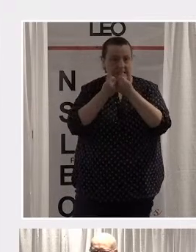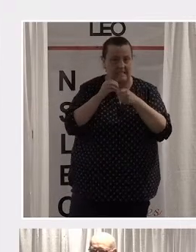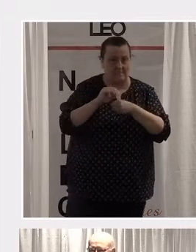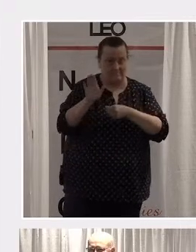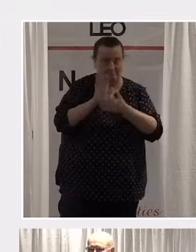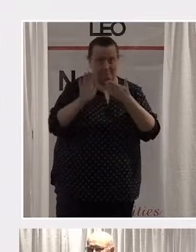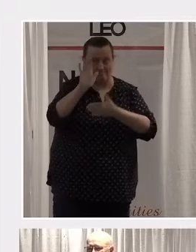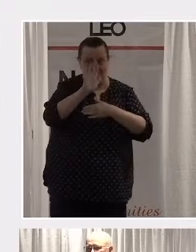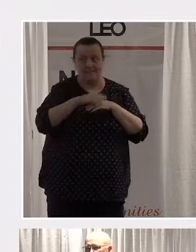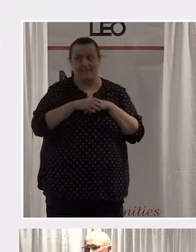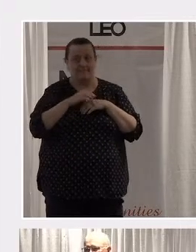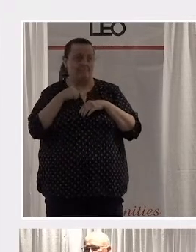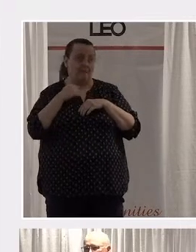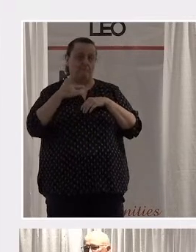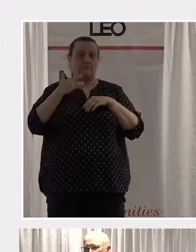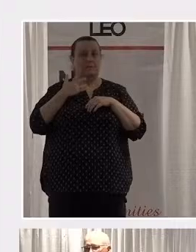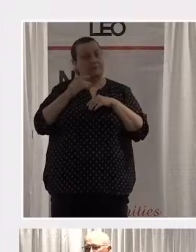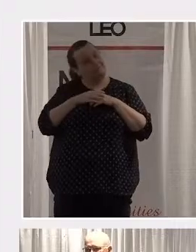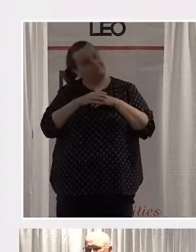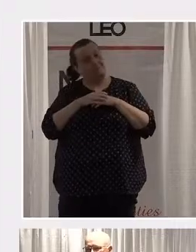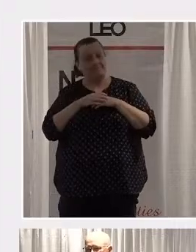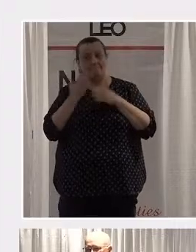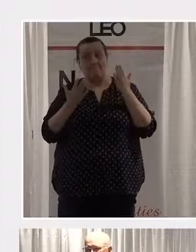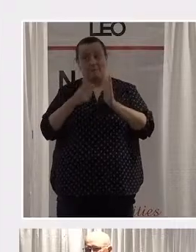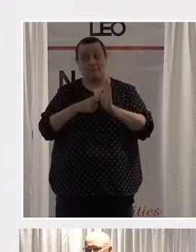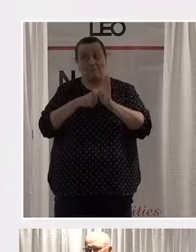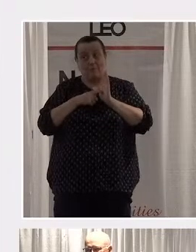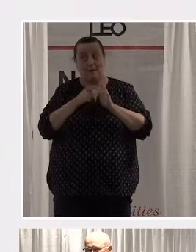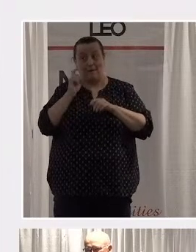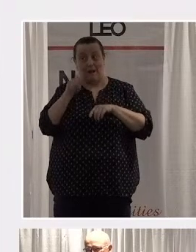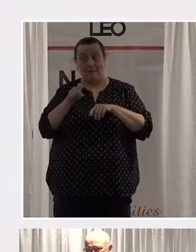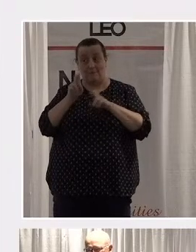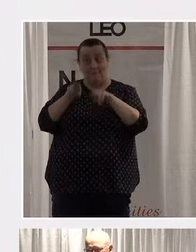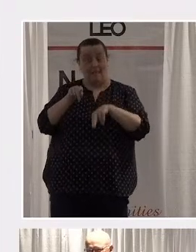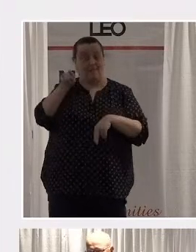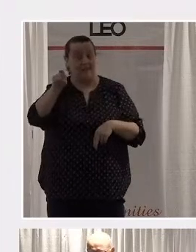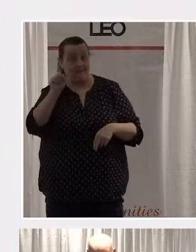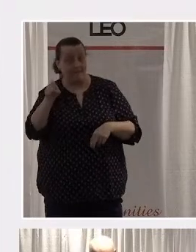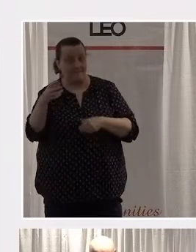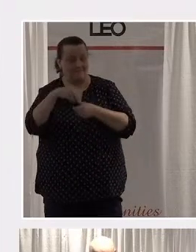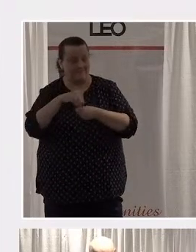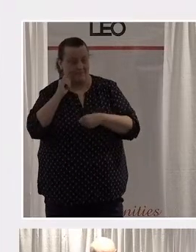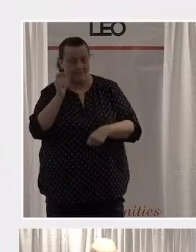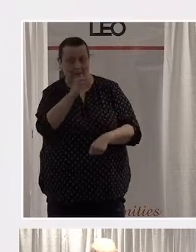I SUSPECT THAT WAS A PREREQUISITE TO APPLYING THERE.